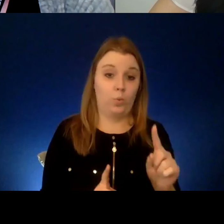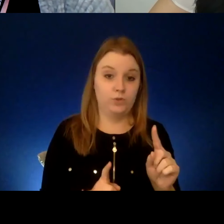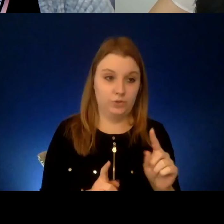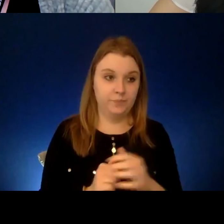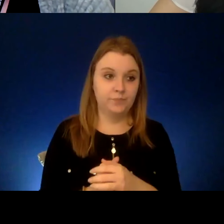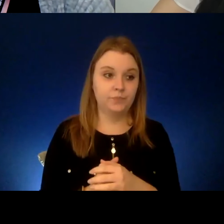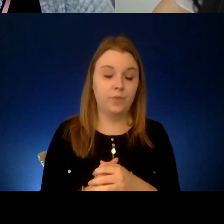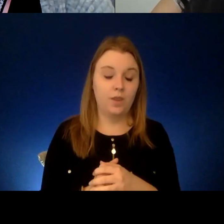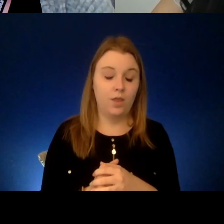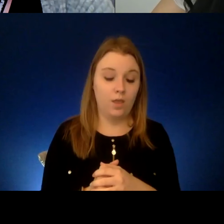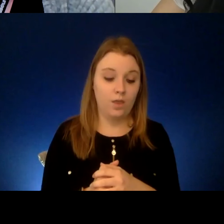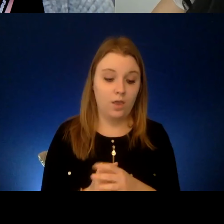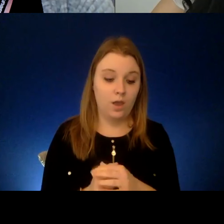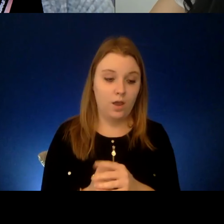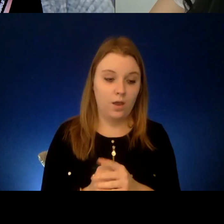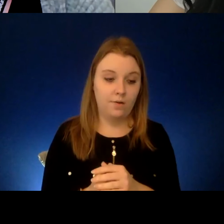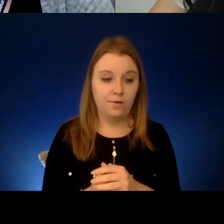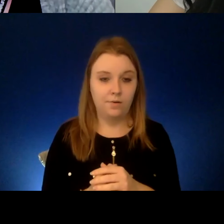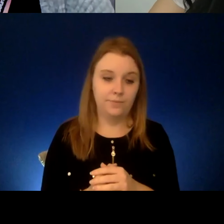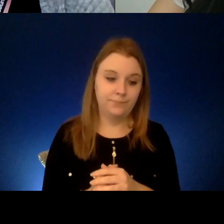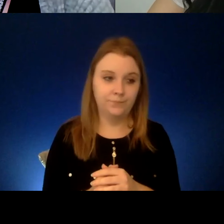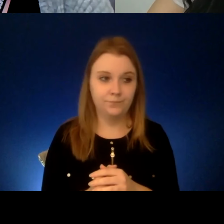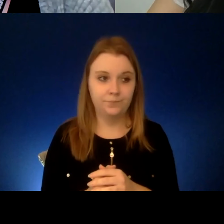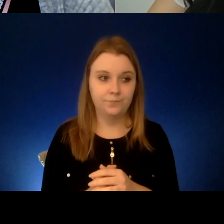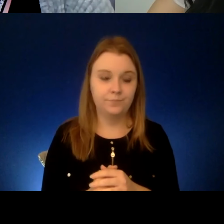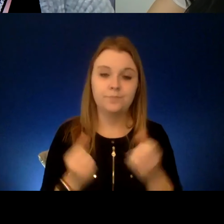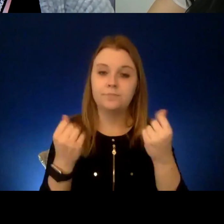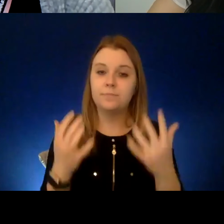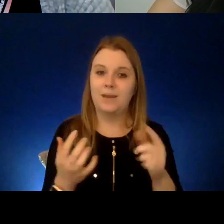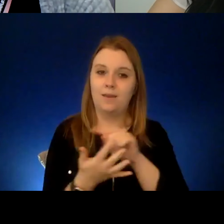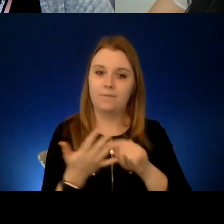So a lot of these accommodations that are put in place